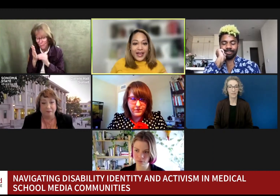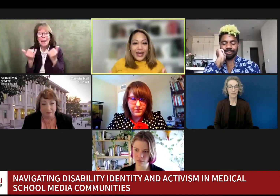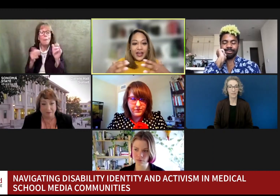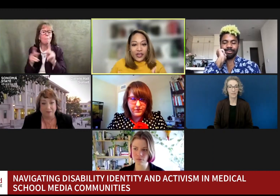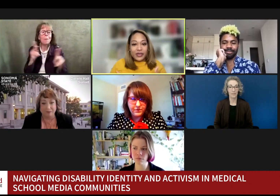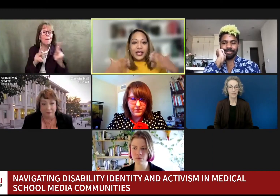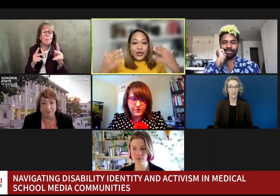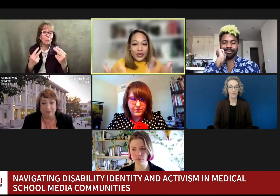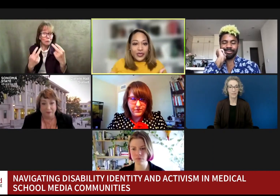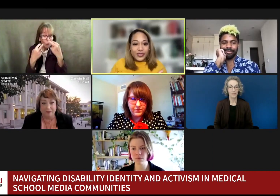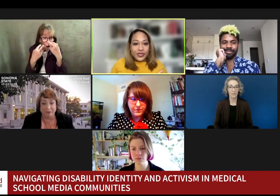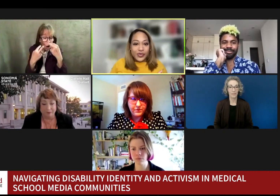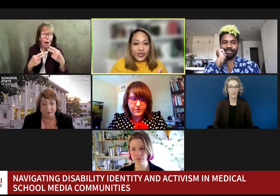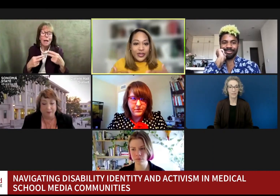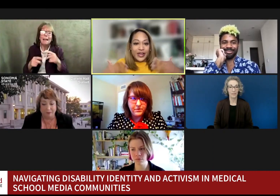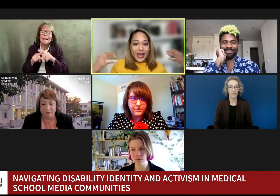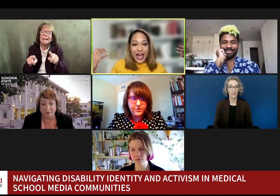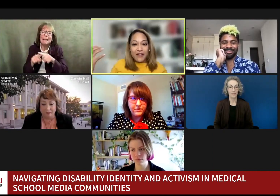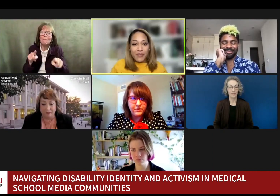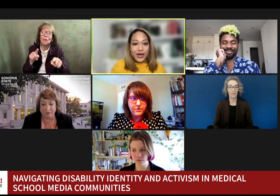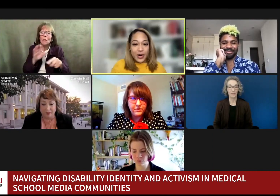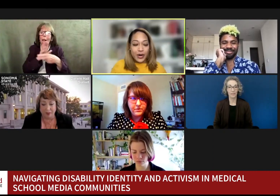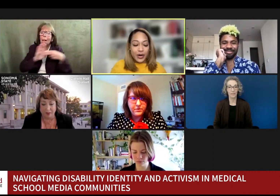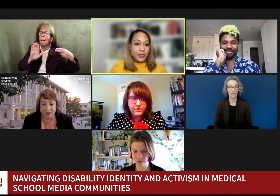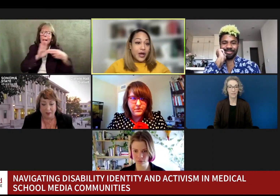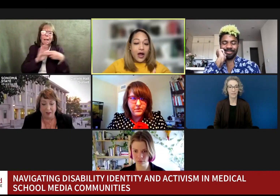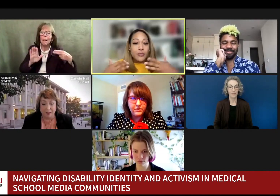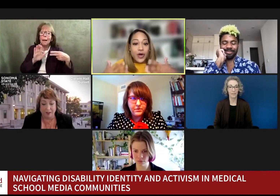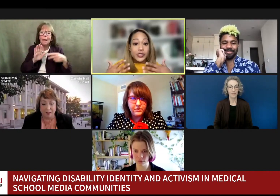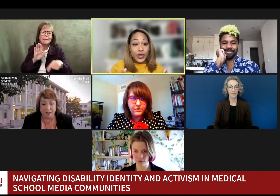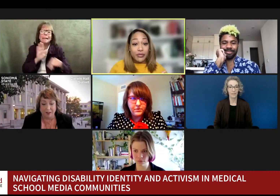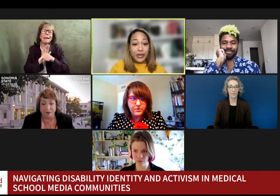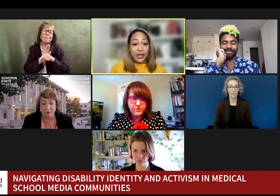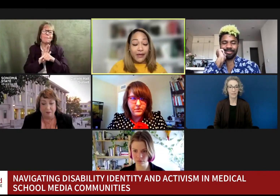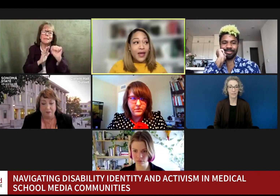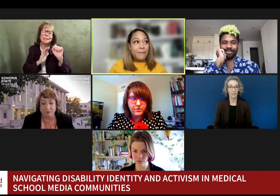And hearing me go through school and have my comrades with me,